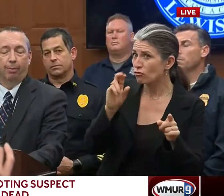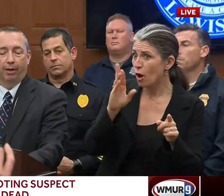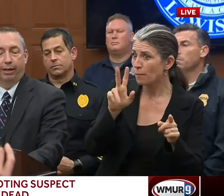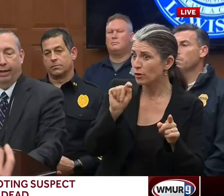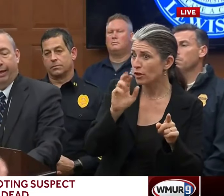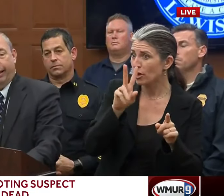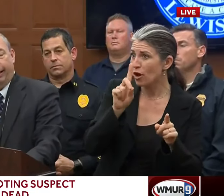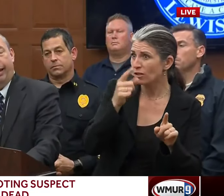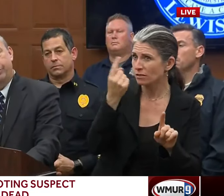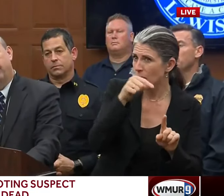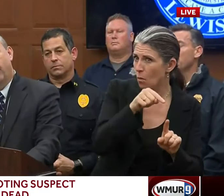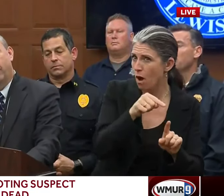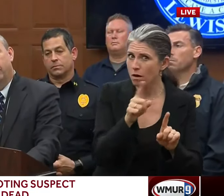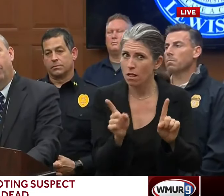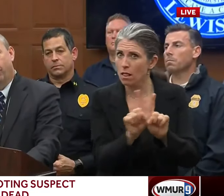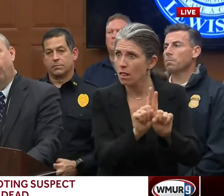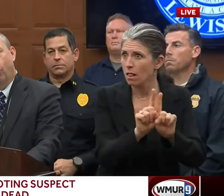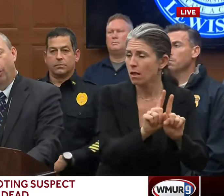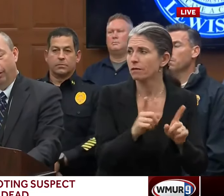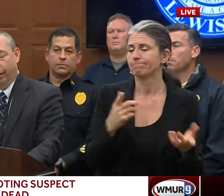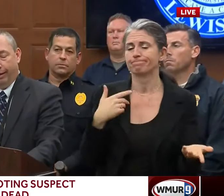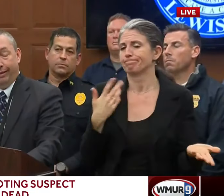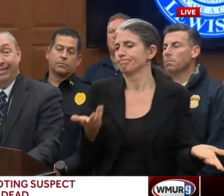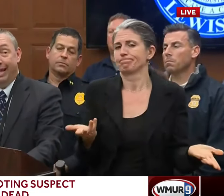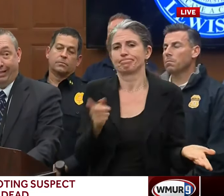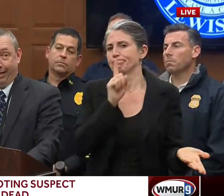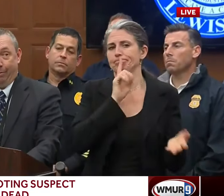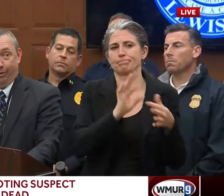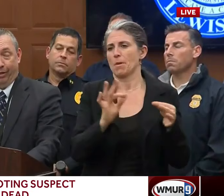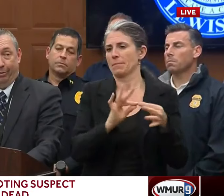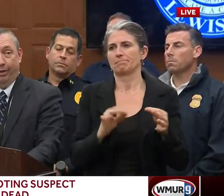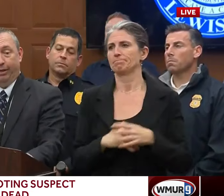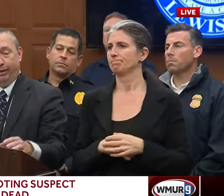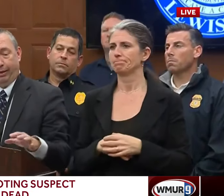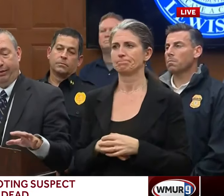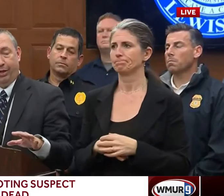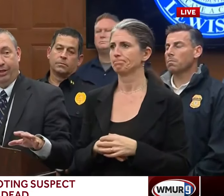ACCOMPLICES AND THINGS OF THAT NATURE. WE’VE HAD NO INDICATION OF THAT SINCE THE VERY BEGINNING.